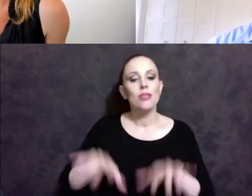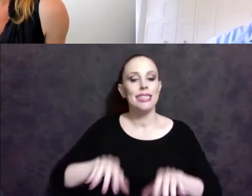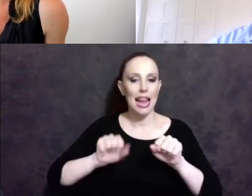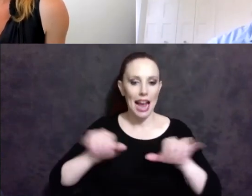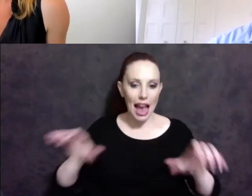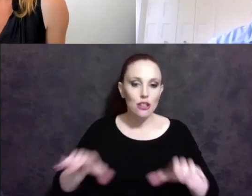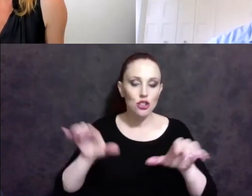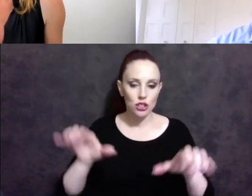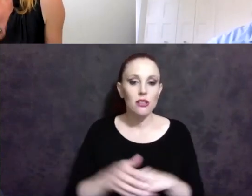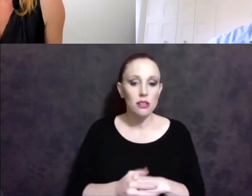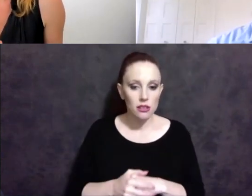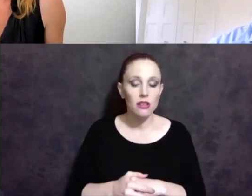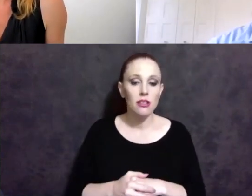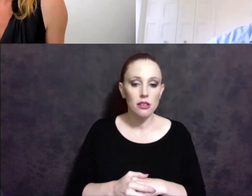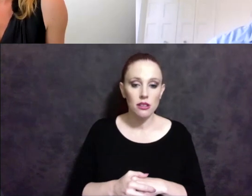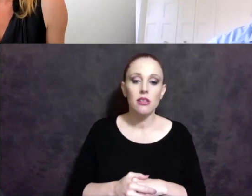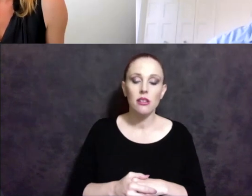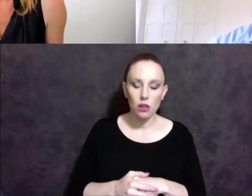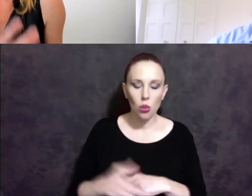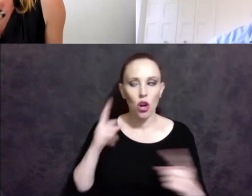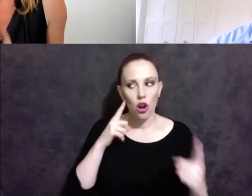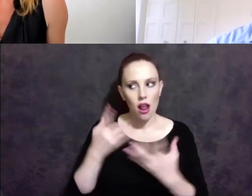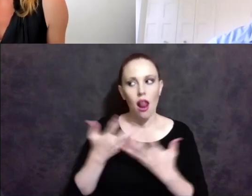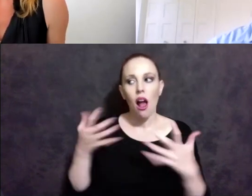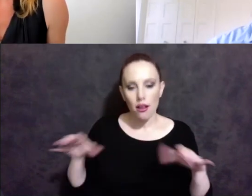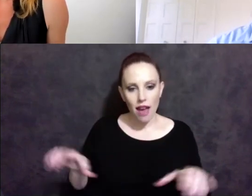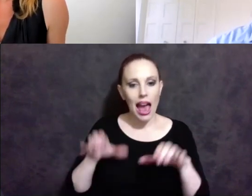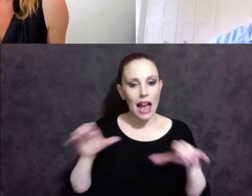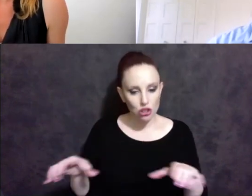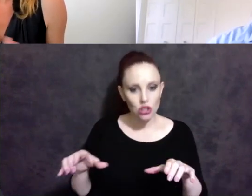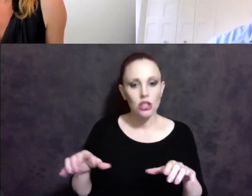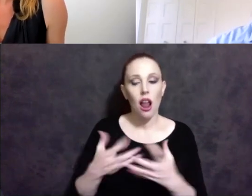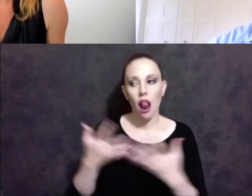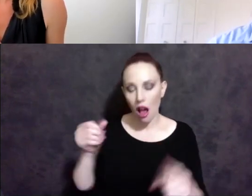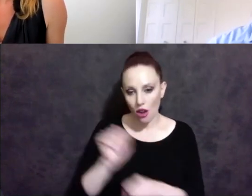We heard a lot of actions here. There is a lot of work we need to do inside ourselves